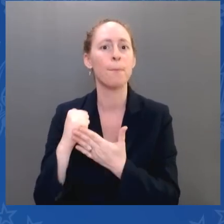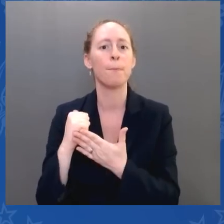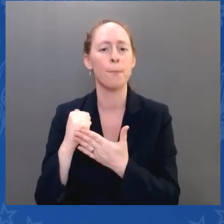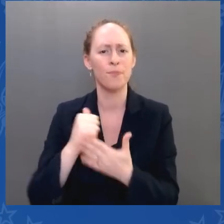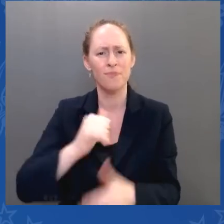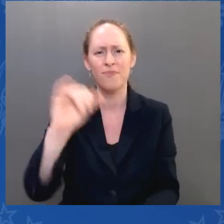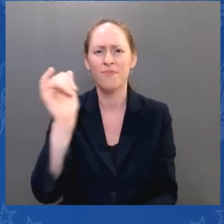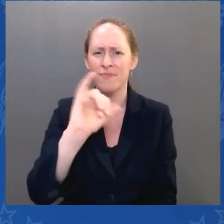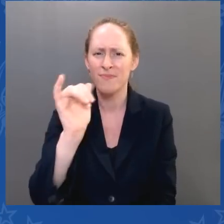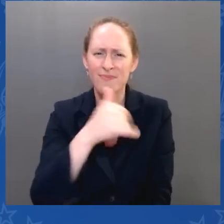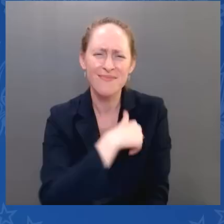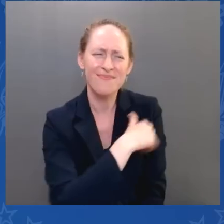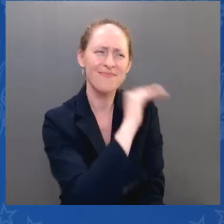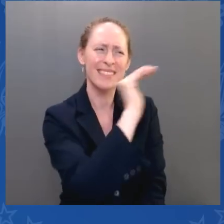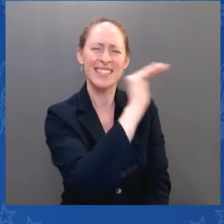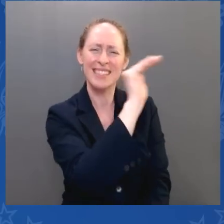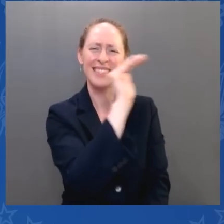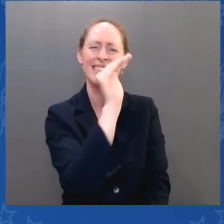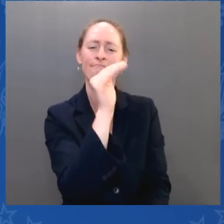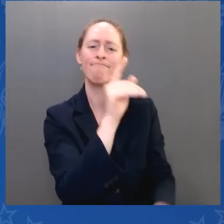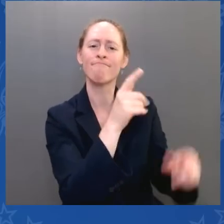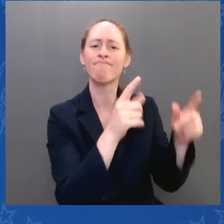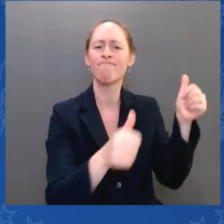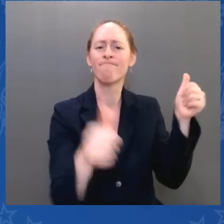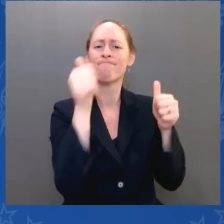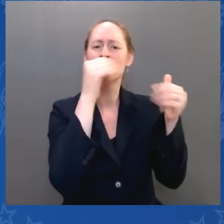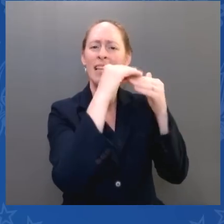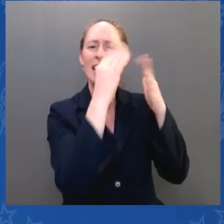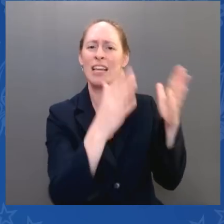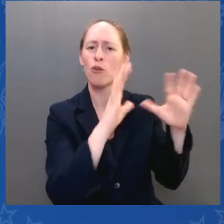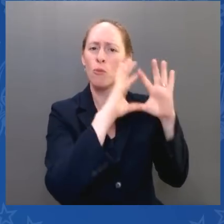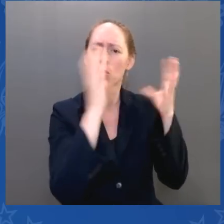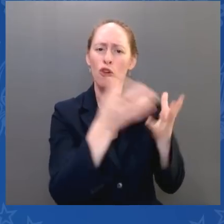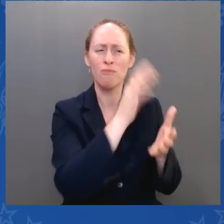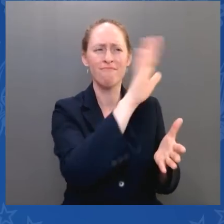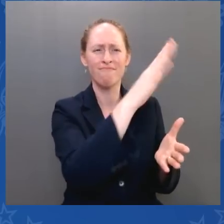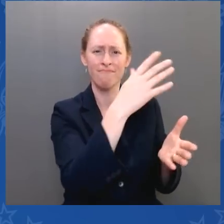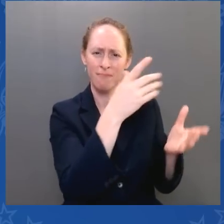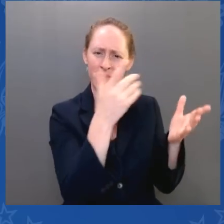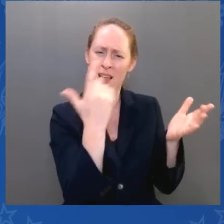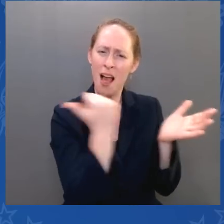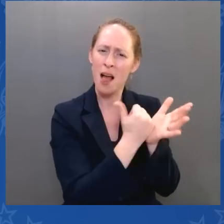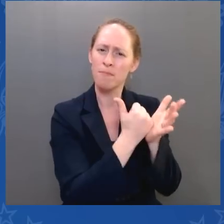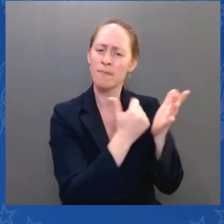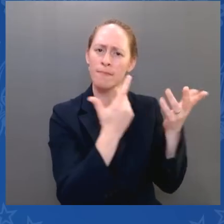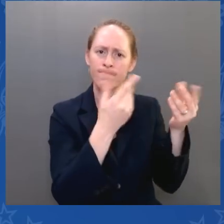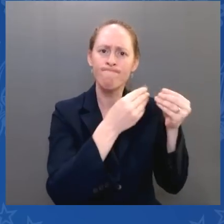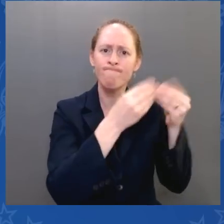including from other countries. In total, more than 240 million barrels to boost global supply.